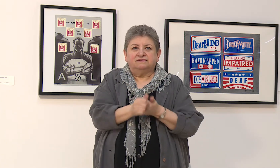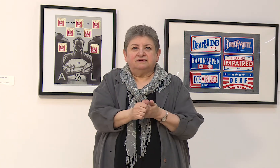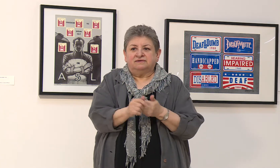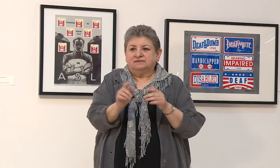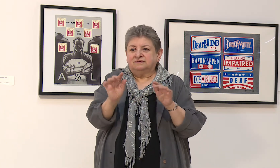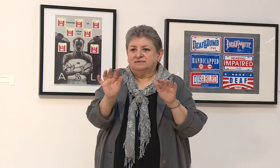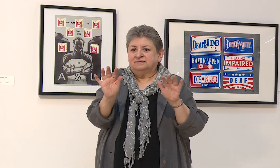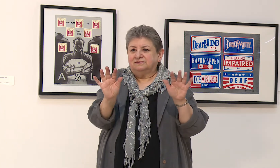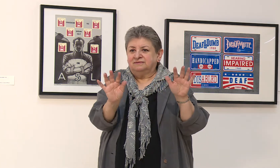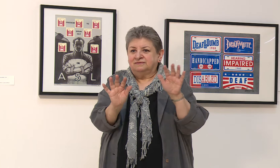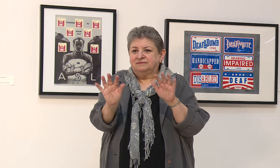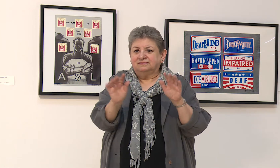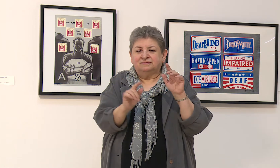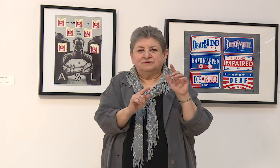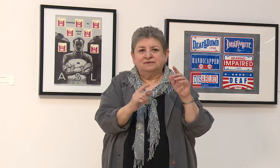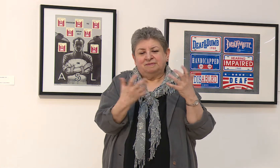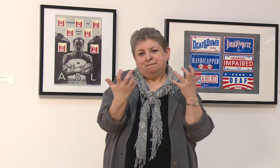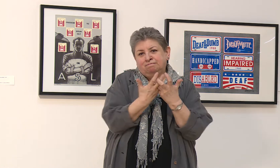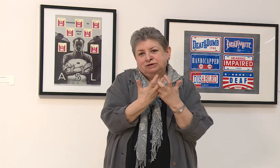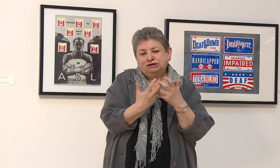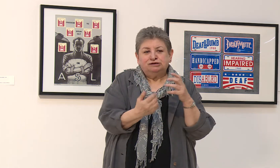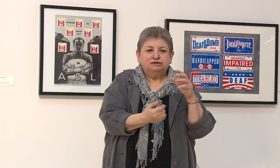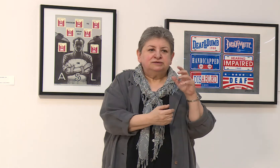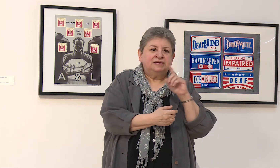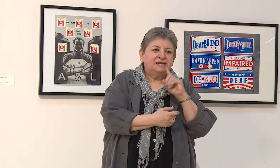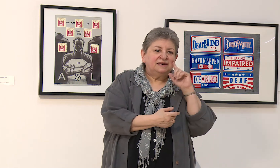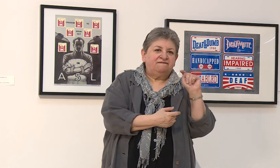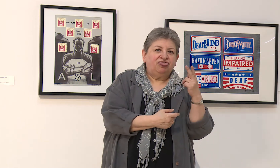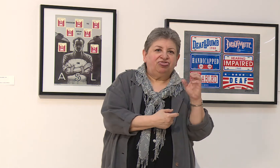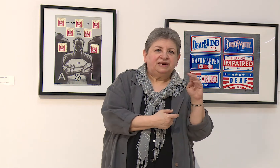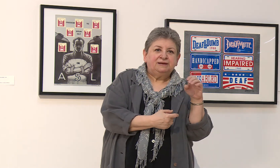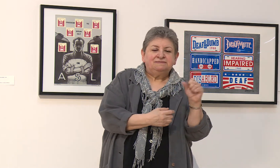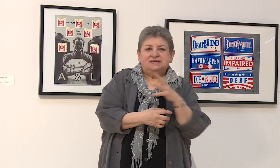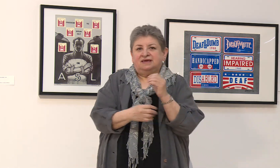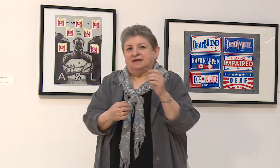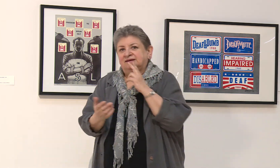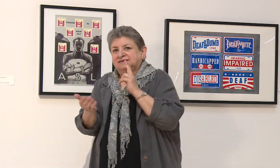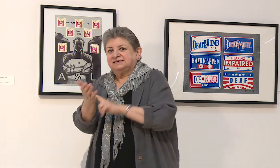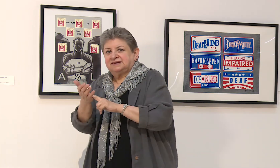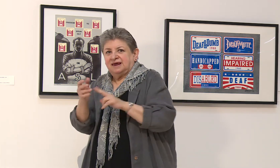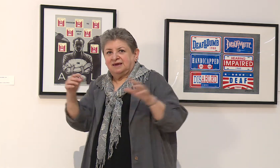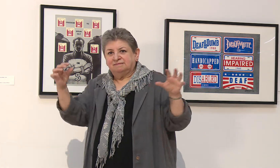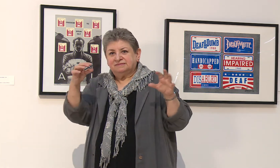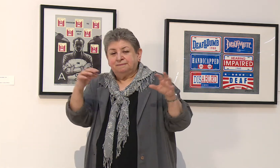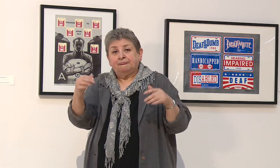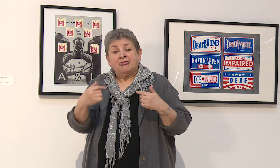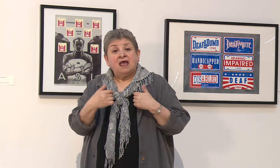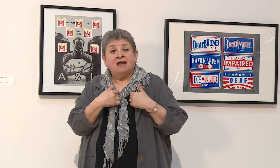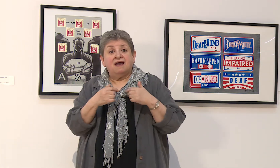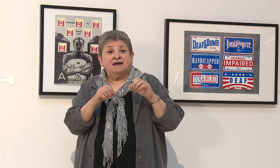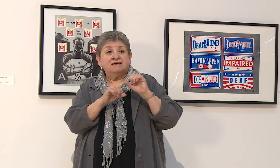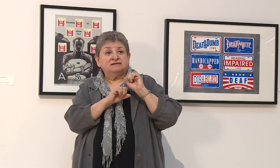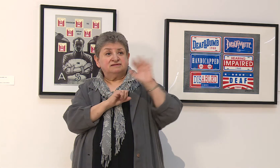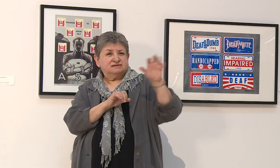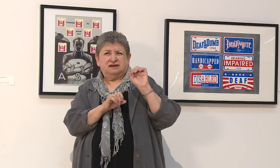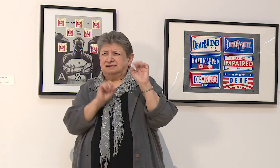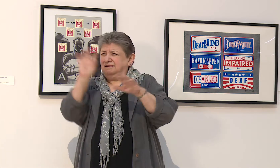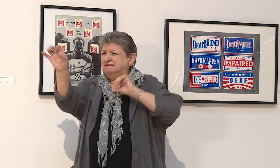I would always expand upon it and connect it to a theme in Deaf Art.